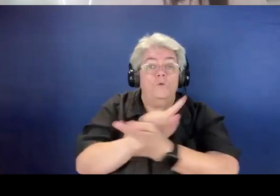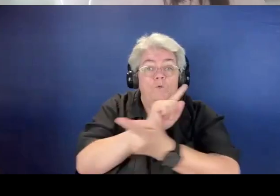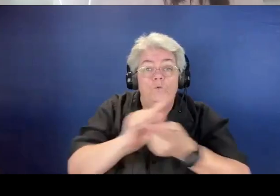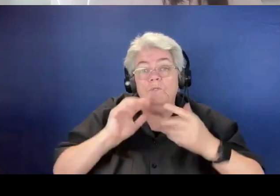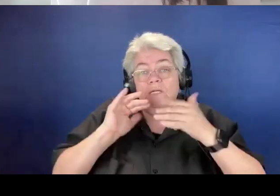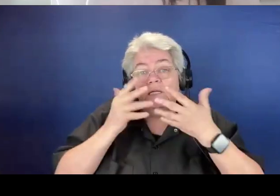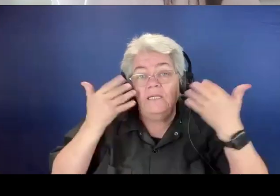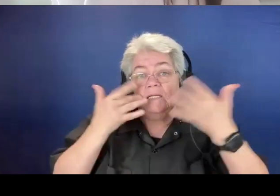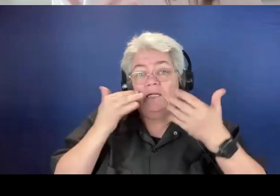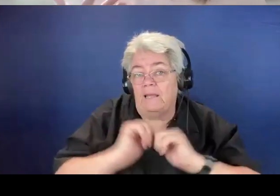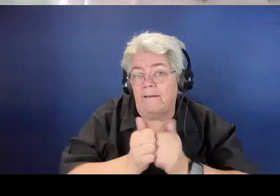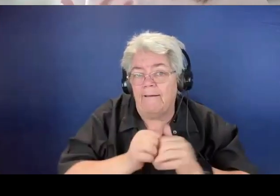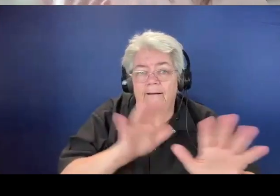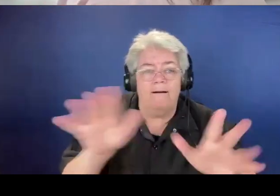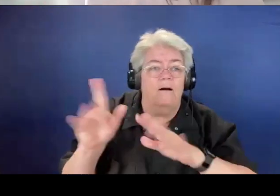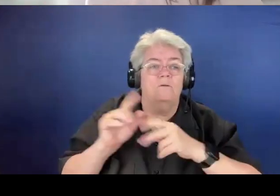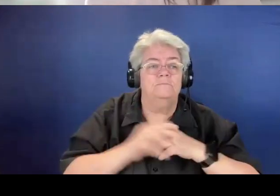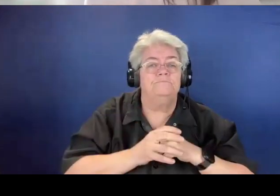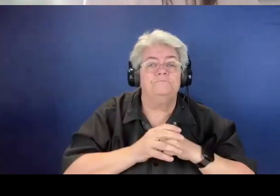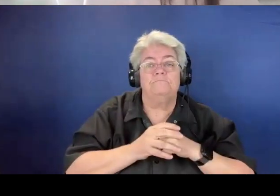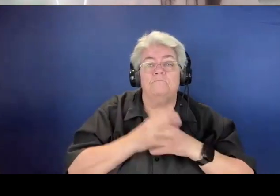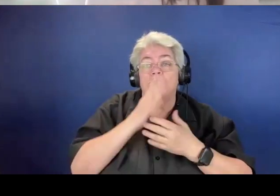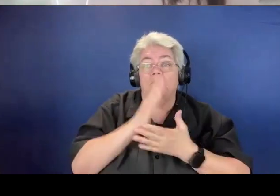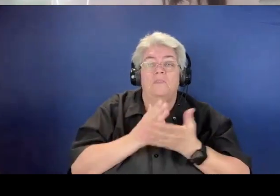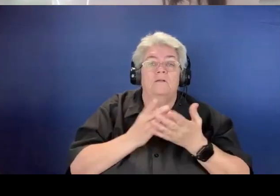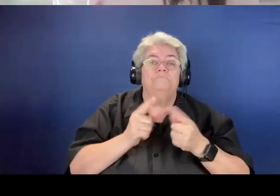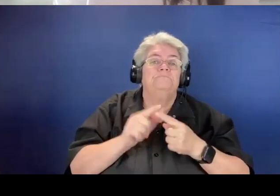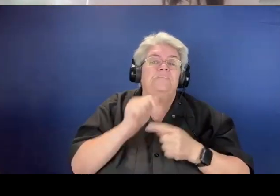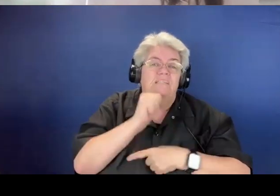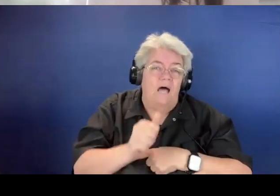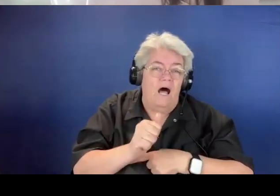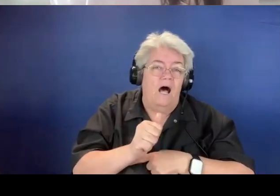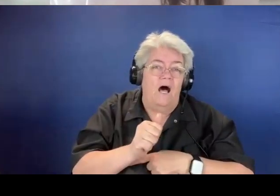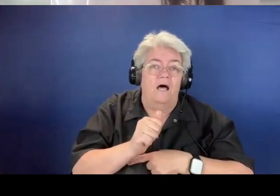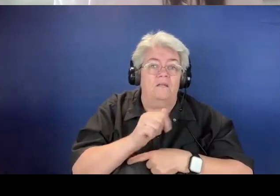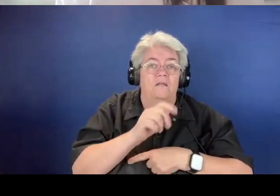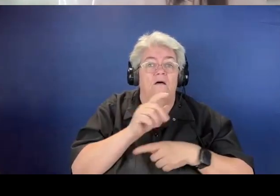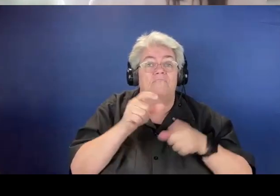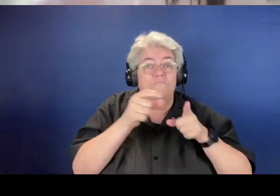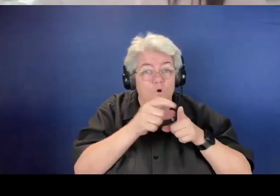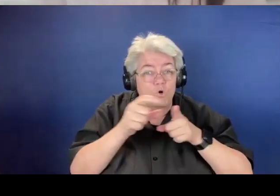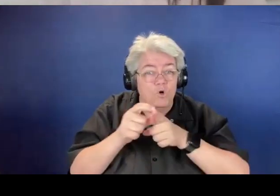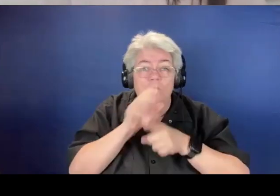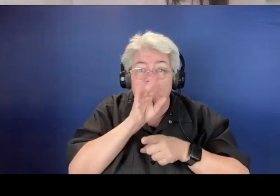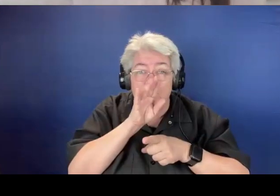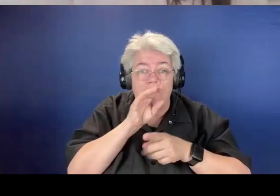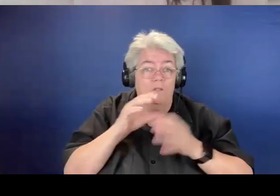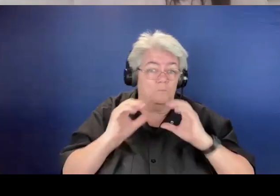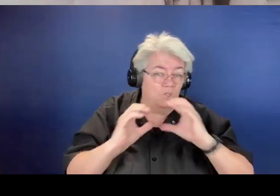There are other things in such as non- verbal communication, attitudes toward conflict, etc.